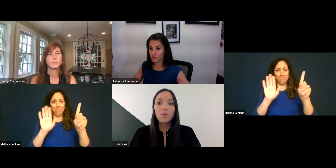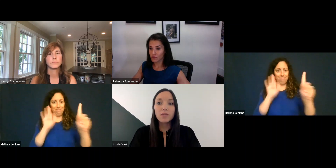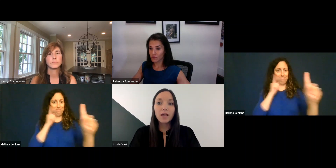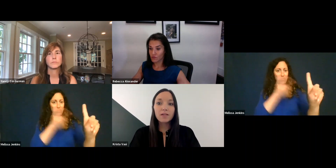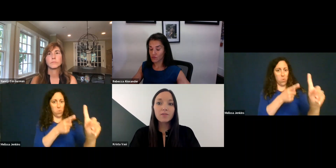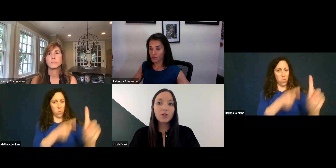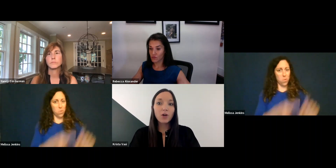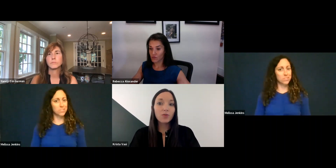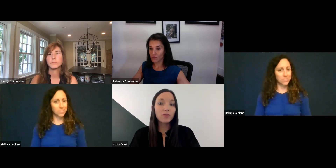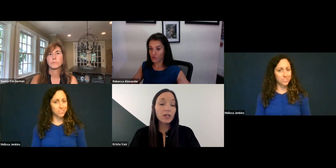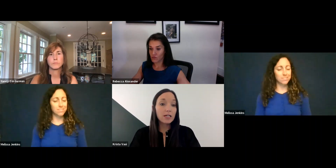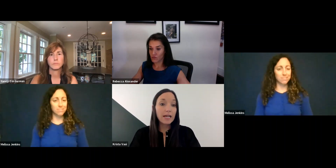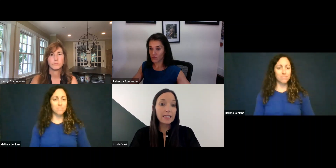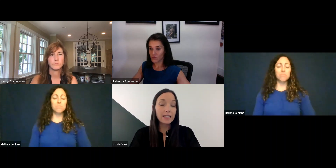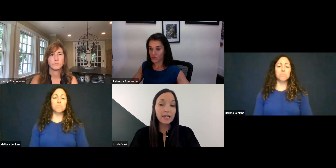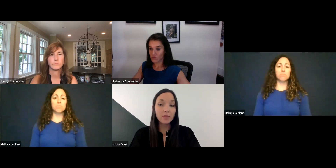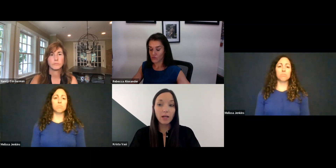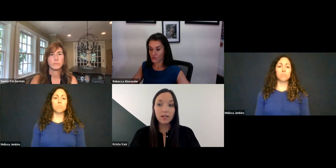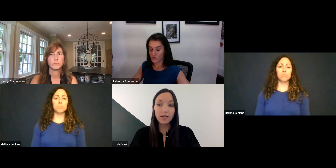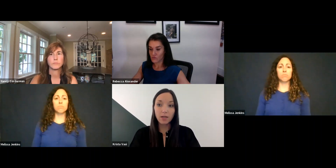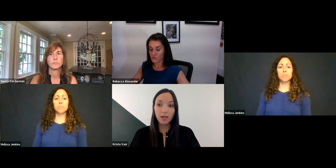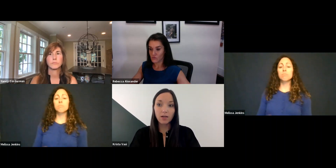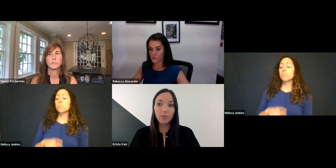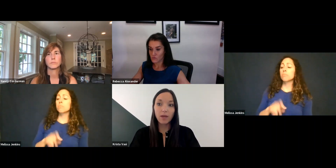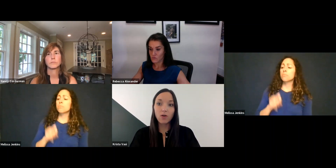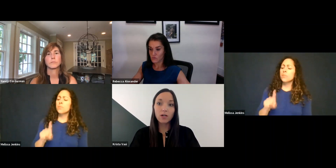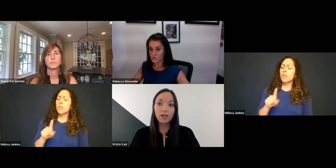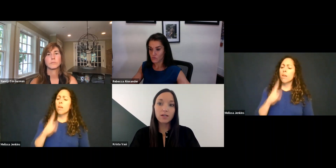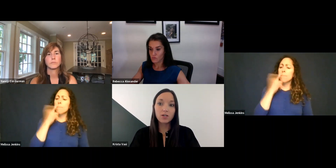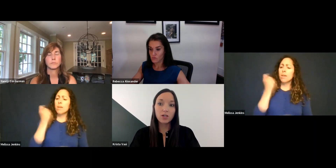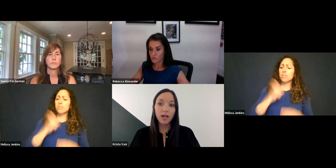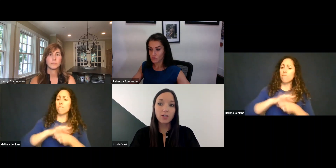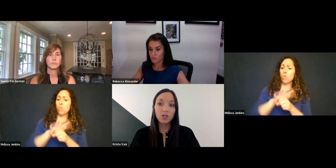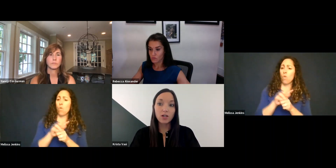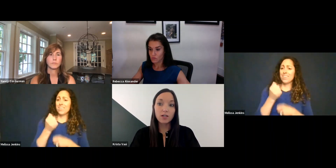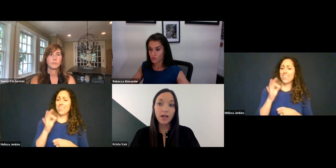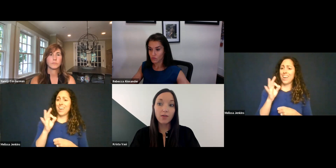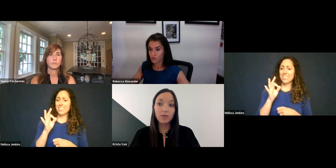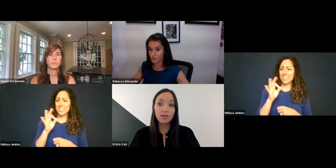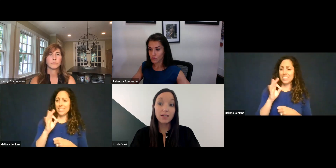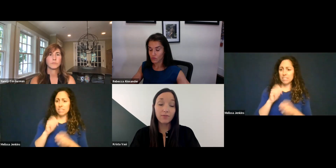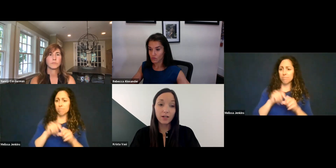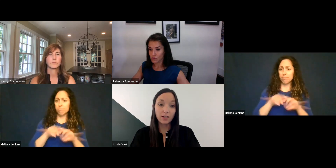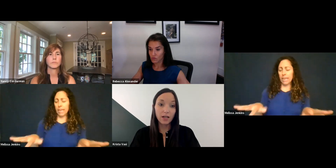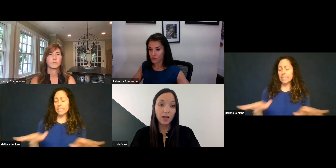Because of the COVID-19 pandemic, my organization had to shut down indefinitely